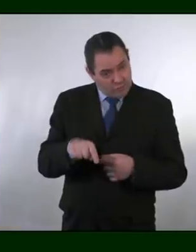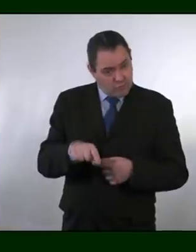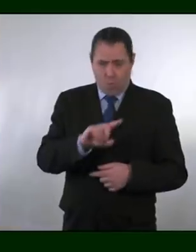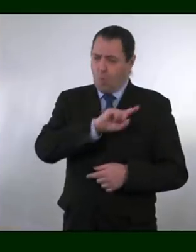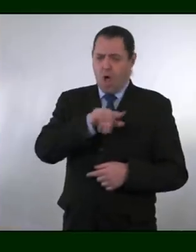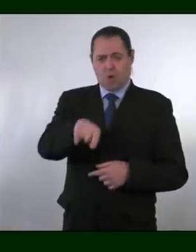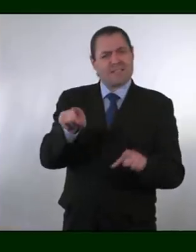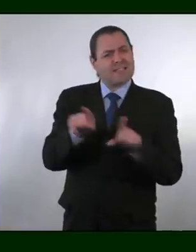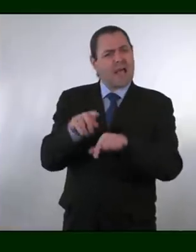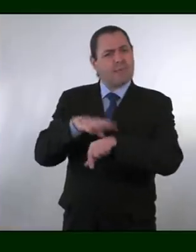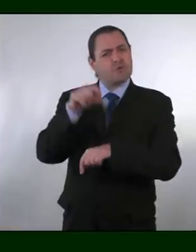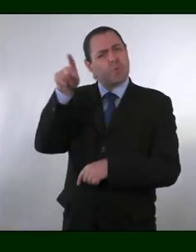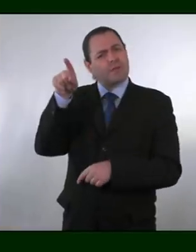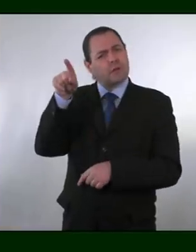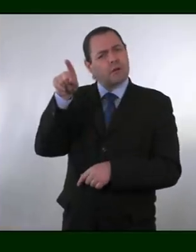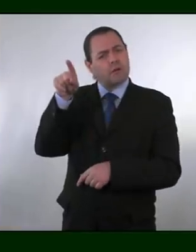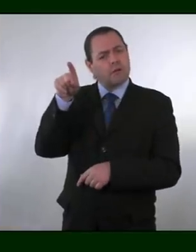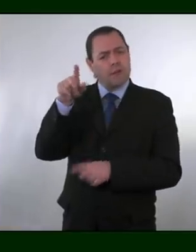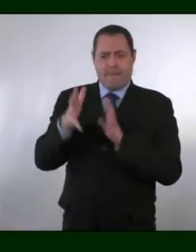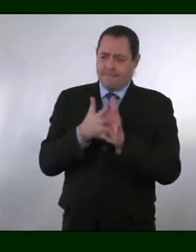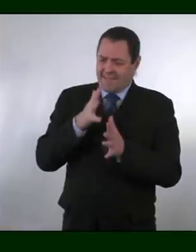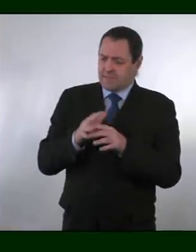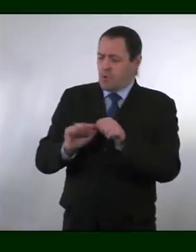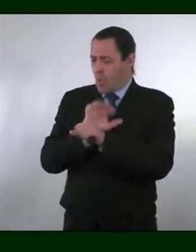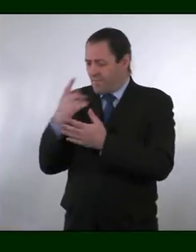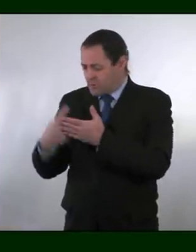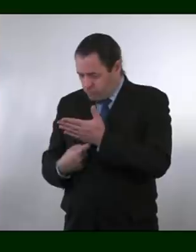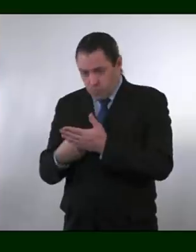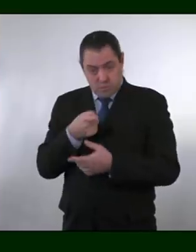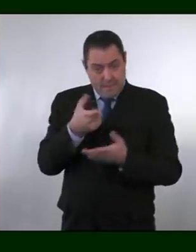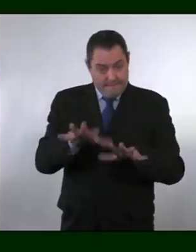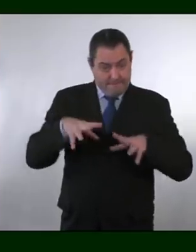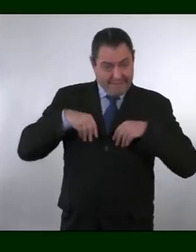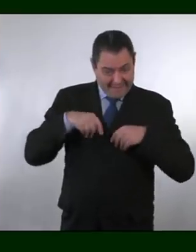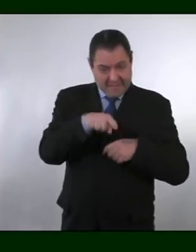and exempt from all the covid regulations those who have tested positive within the